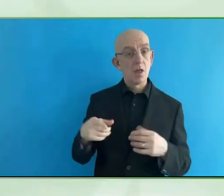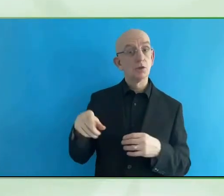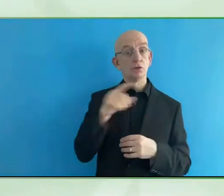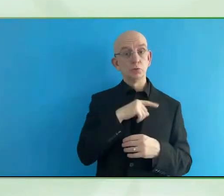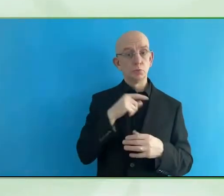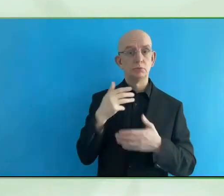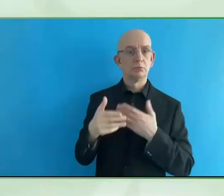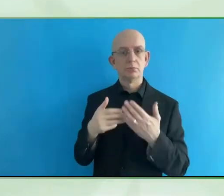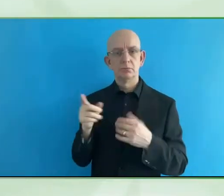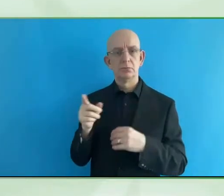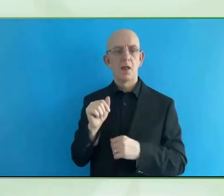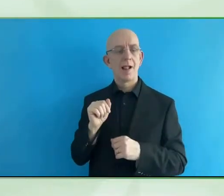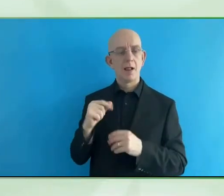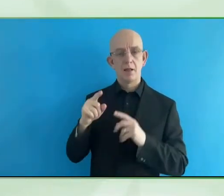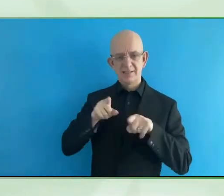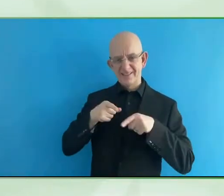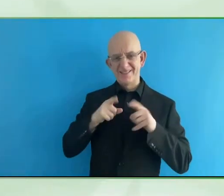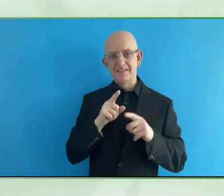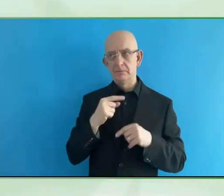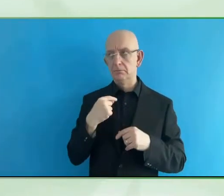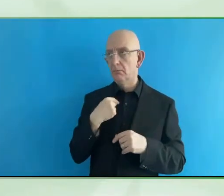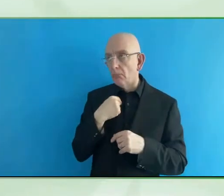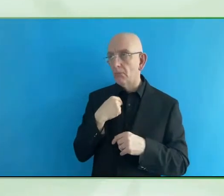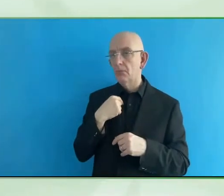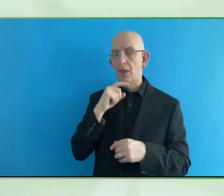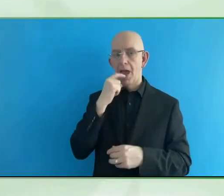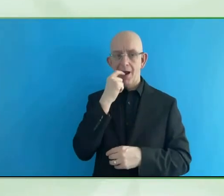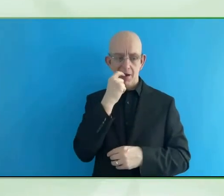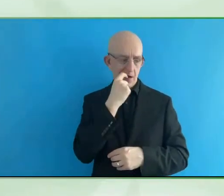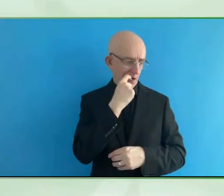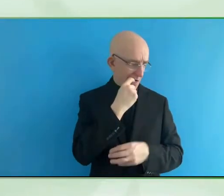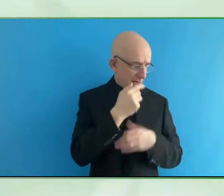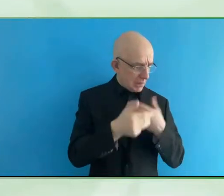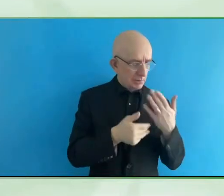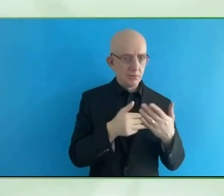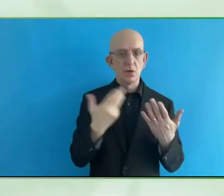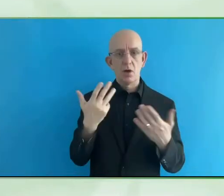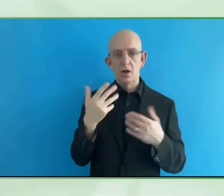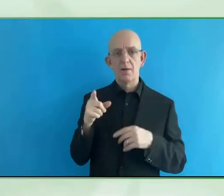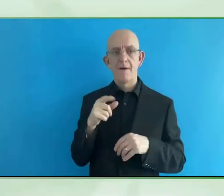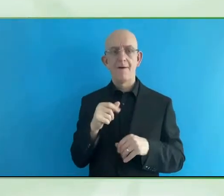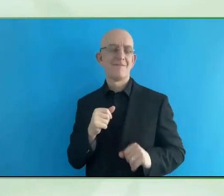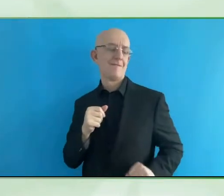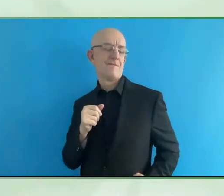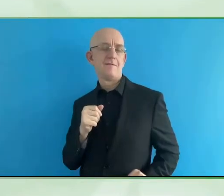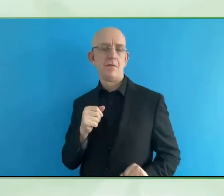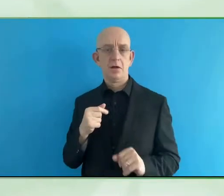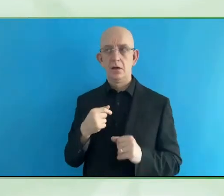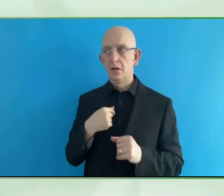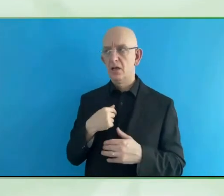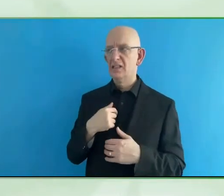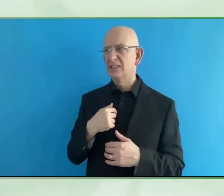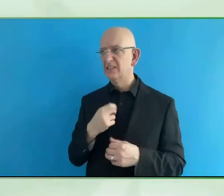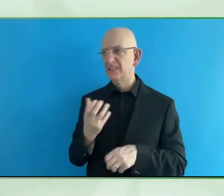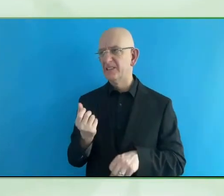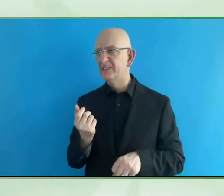and – true story, we did a project with a fashion house and went to another one and said they did this, what are you going to do?